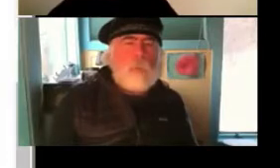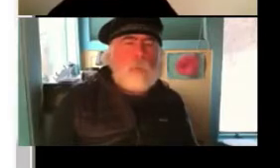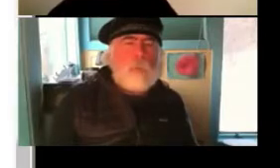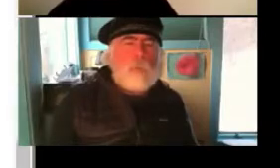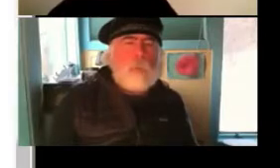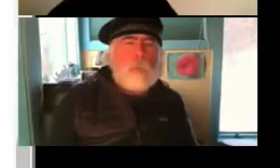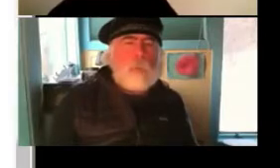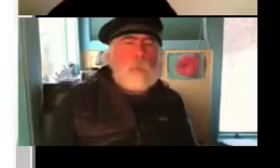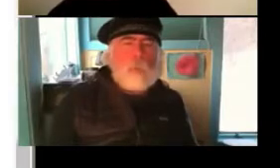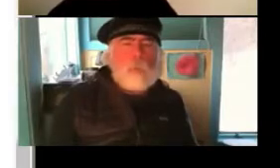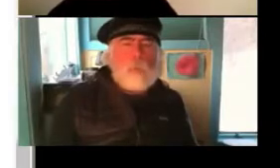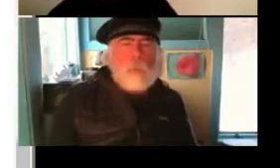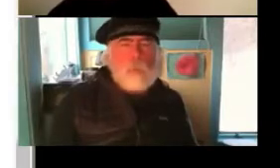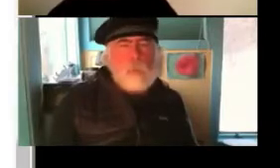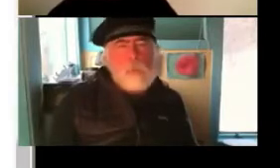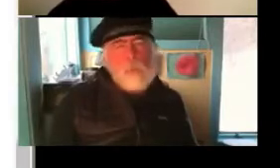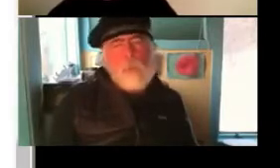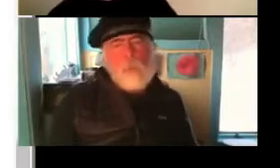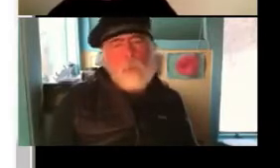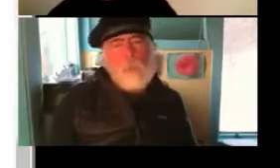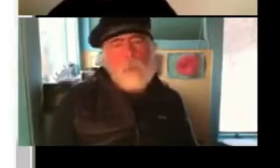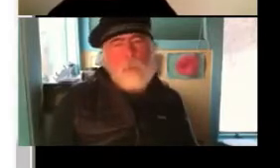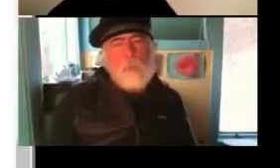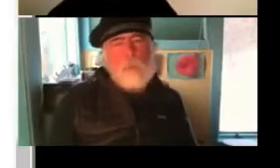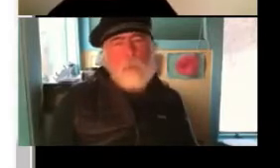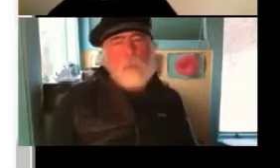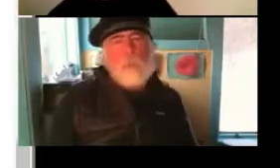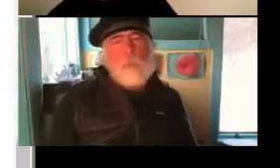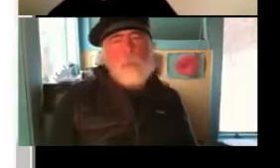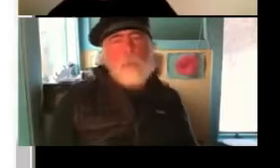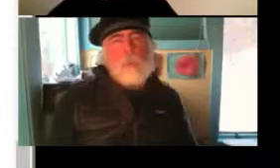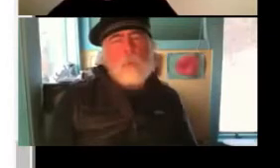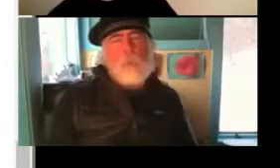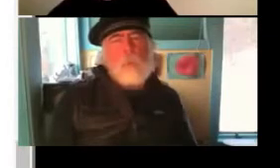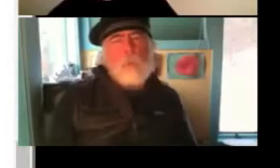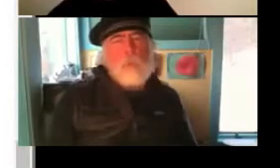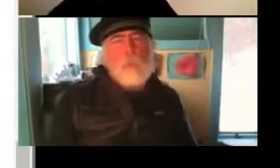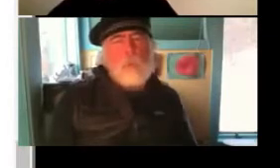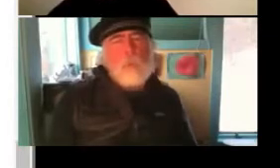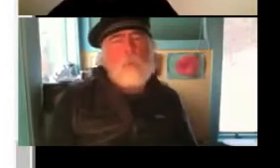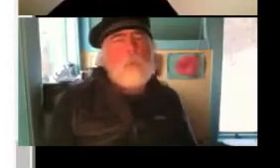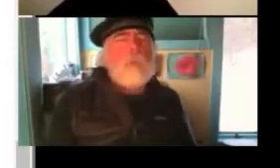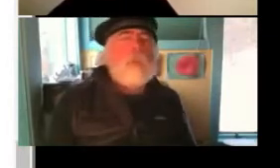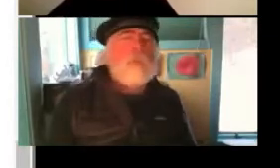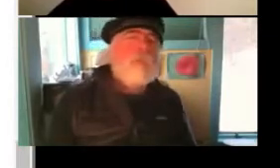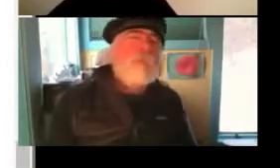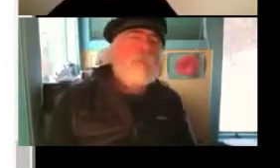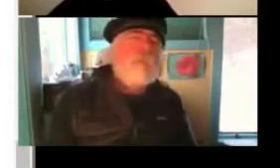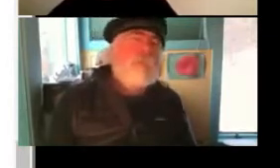it's gonna ask you for basic contact information, a website address, if you have one that you'd like the panel to view,